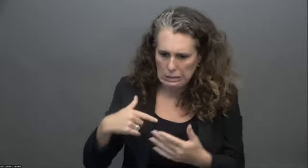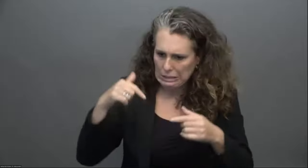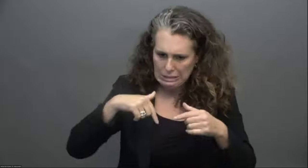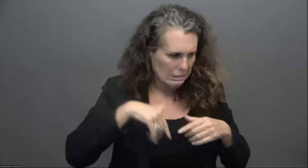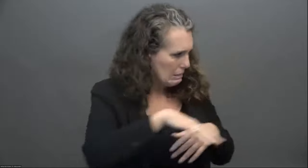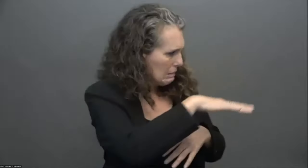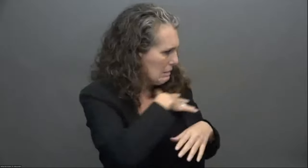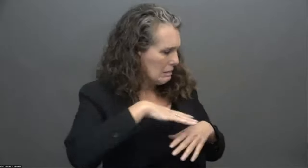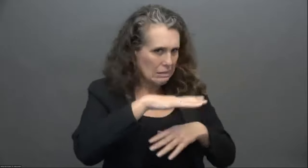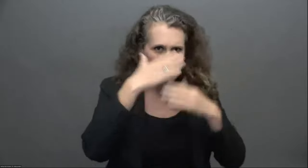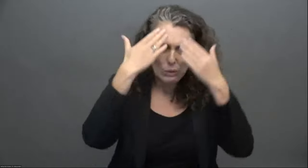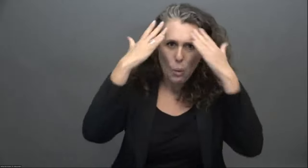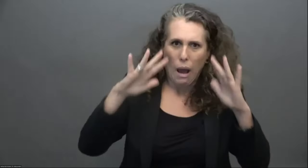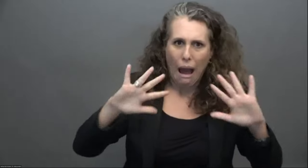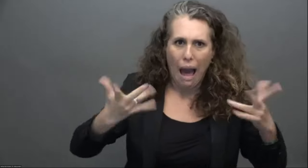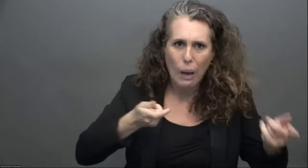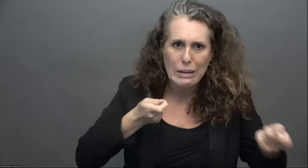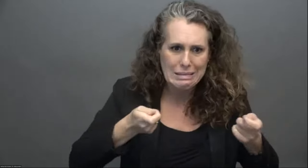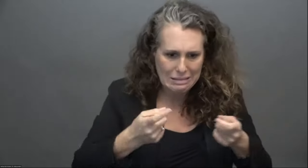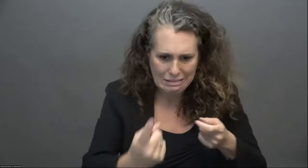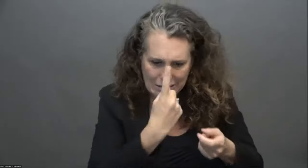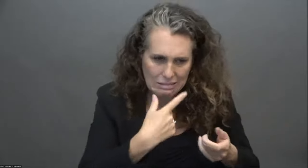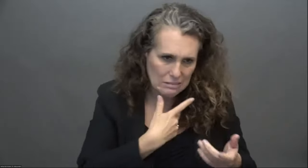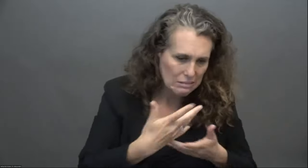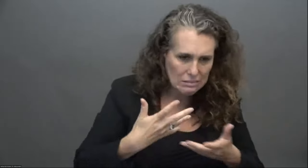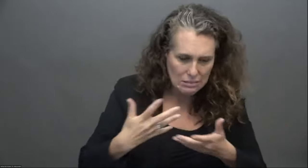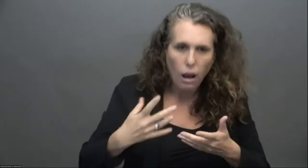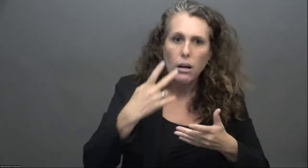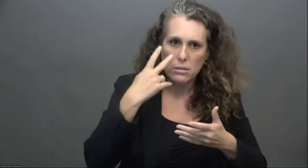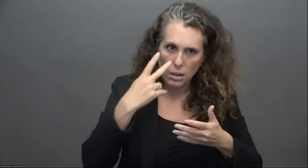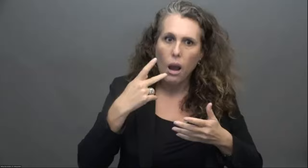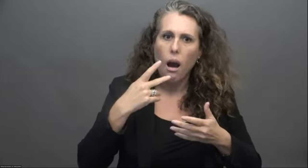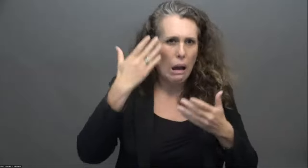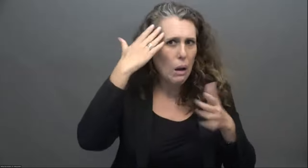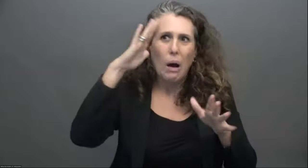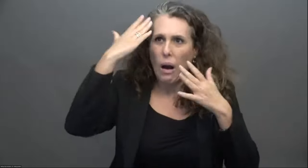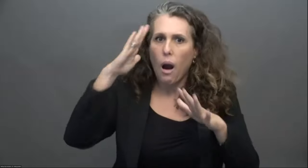labor market functions. And so what we have seen is that when we carry out disability